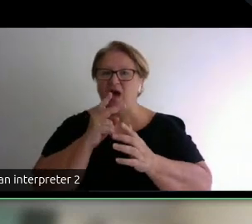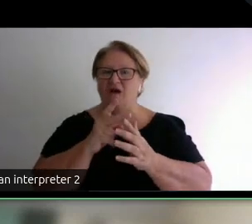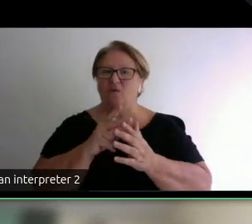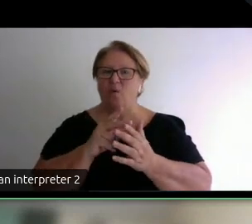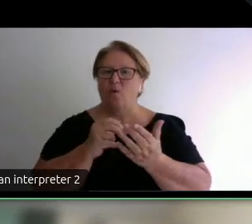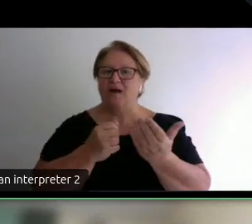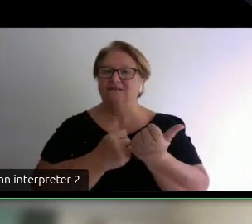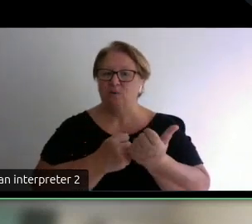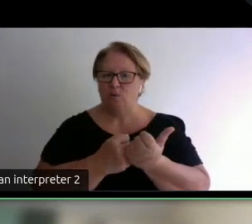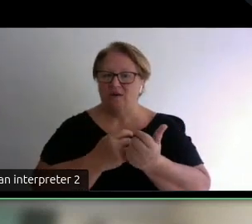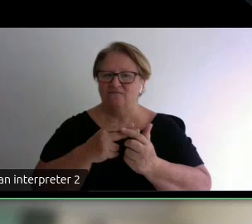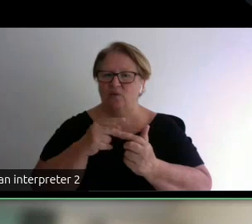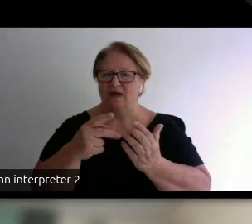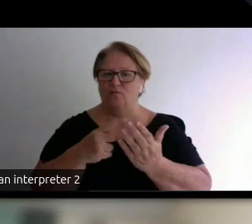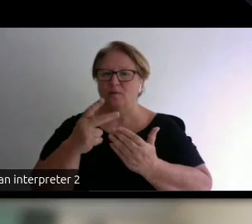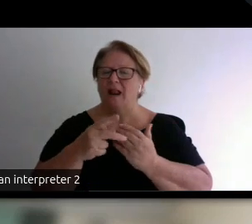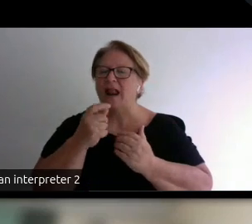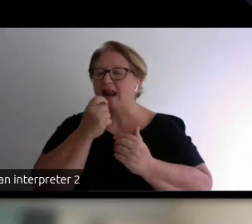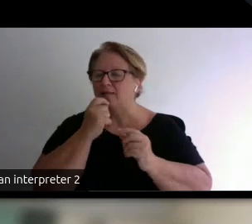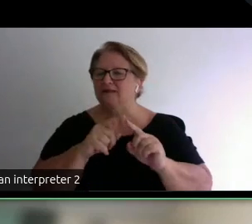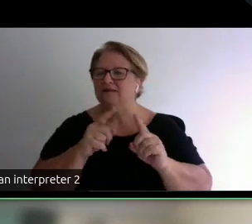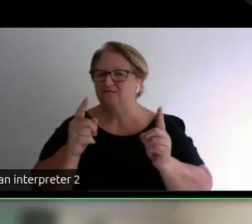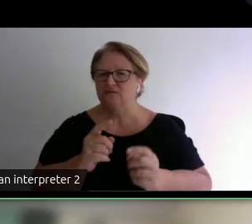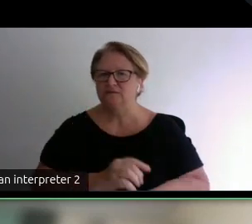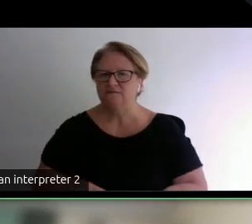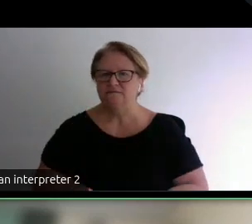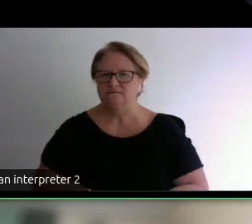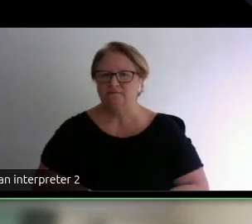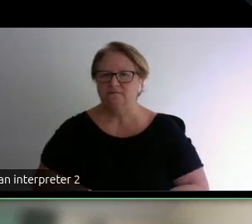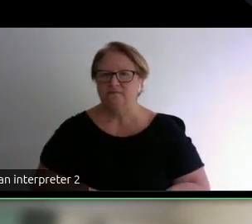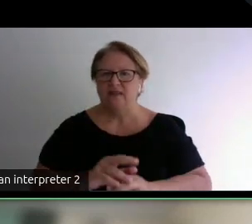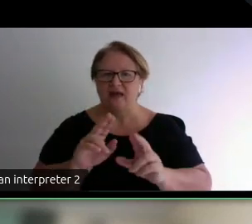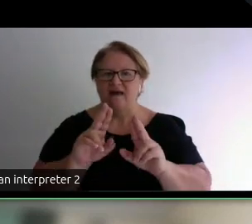because they're a little bit different. Family dispute resolution conferences,